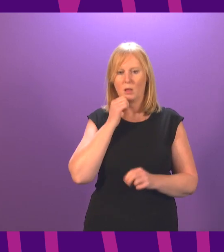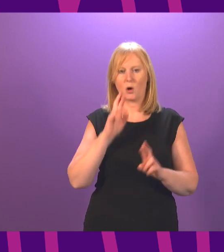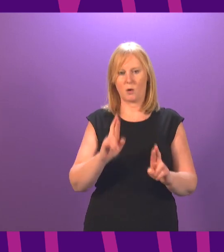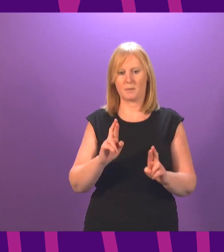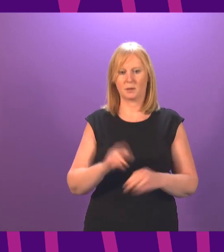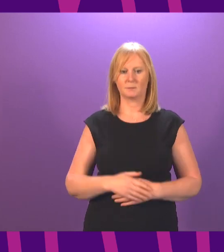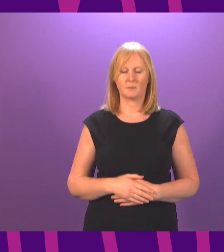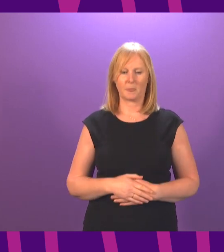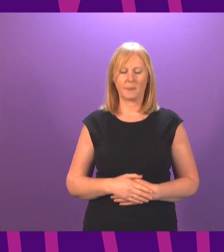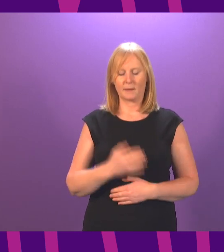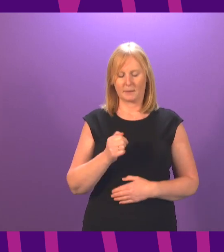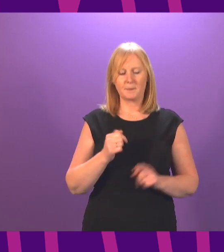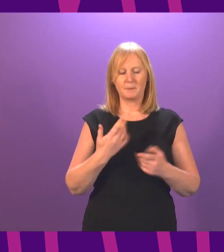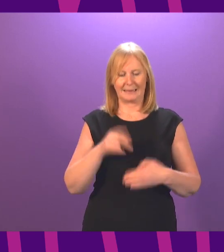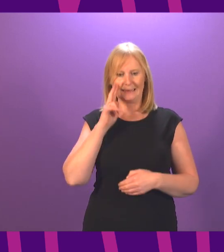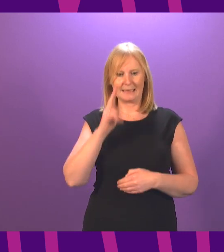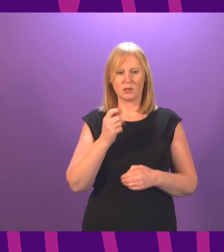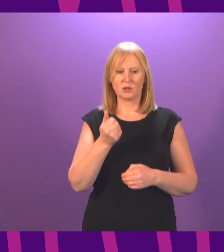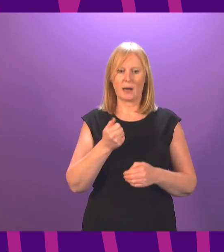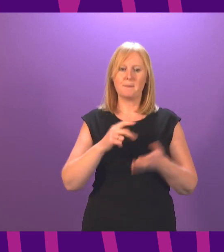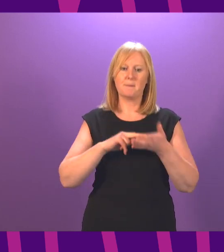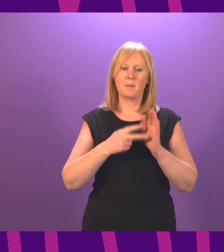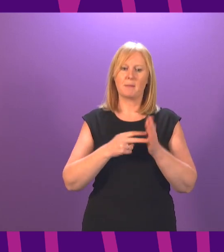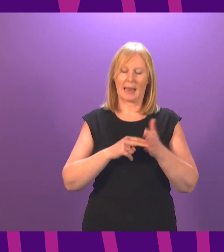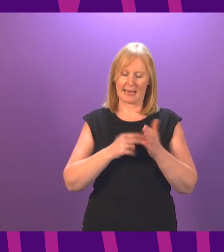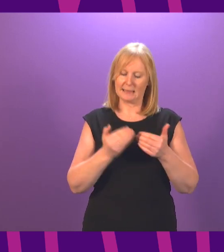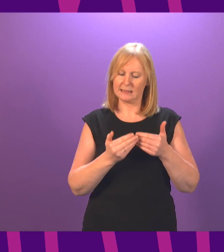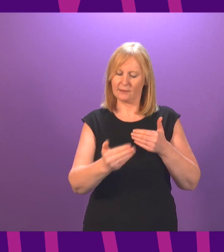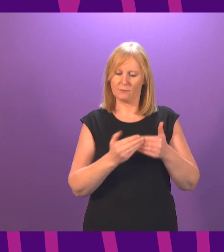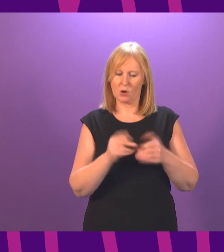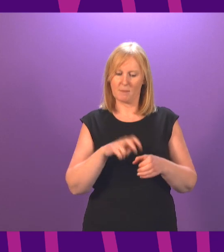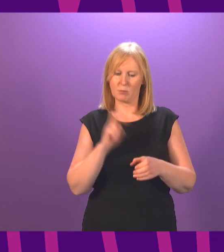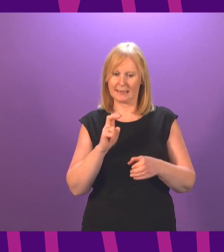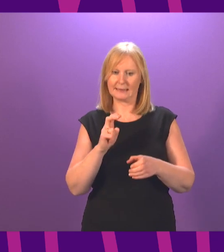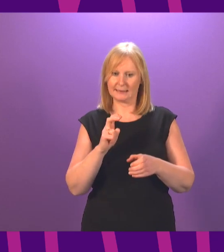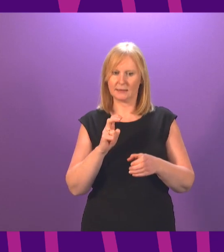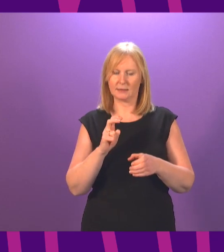of the contingency plans that were prepared for Brexit having to be activated in the past